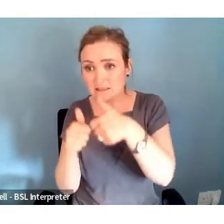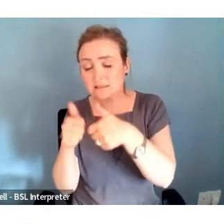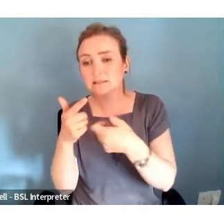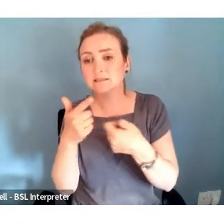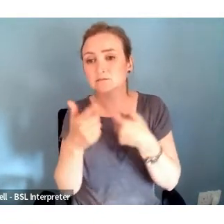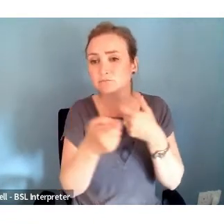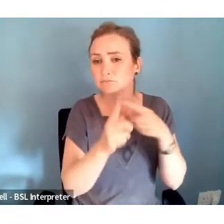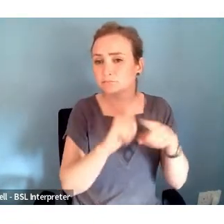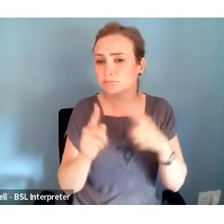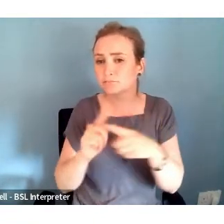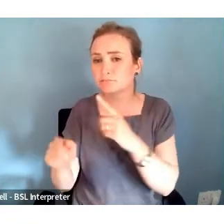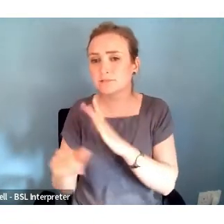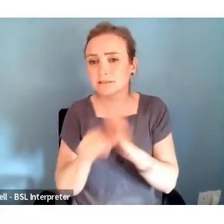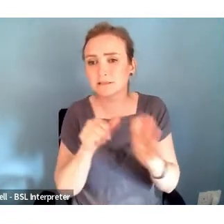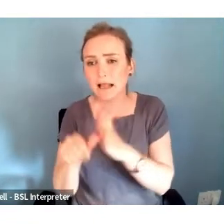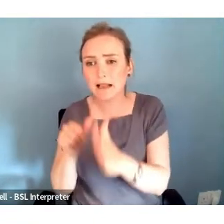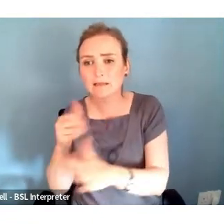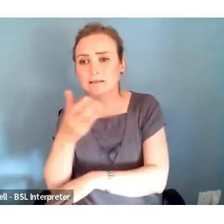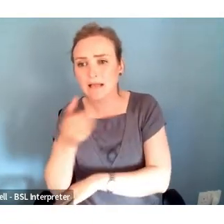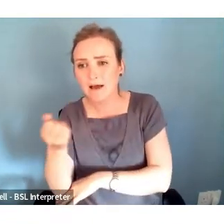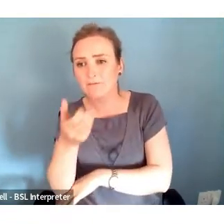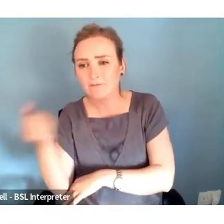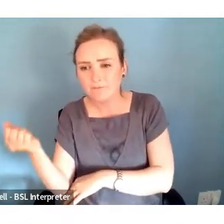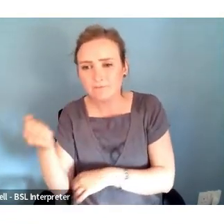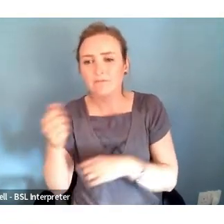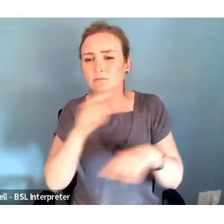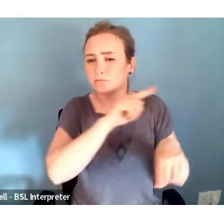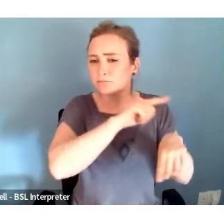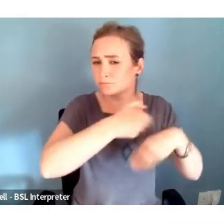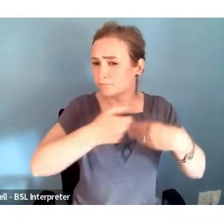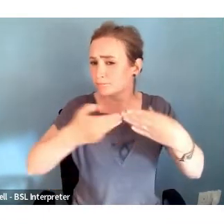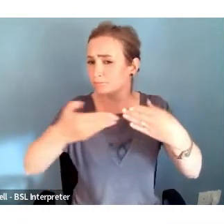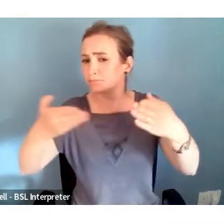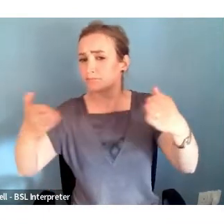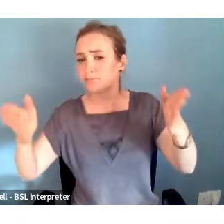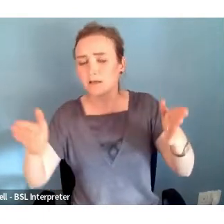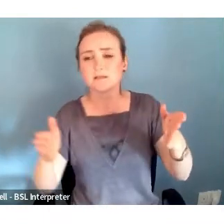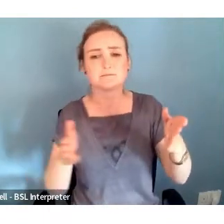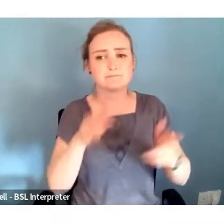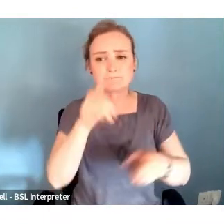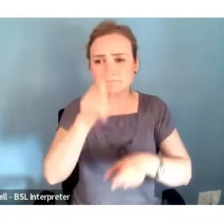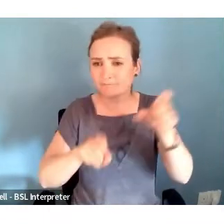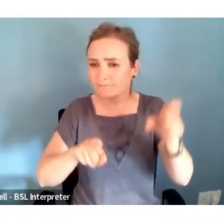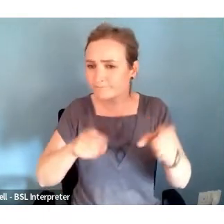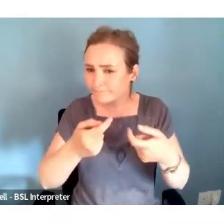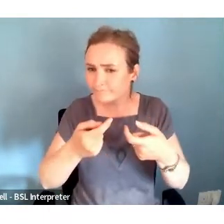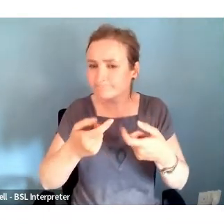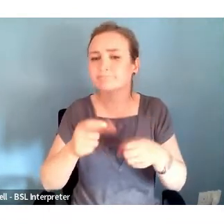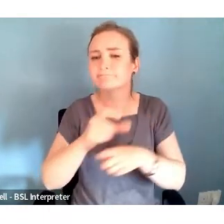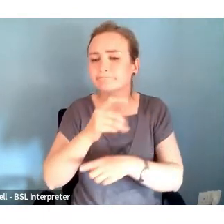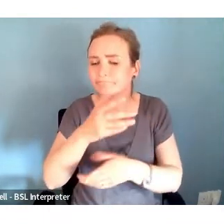diverse candidates. The candidate looking at the advert will quickly see , ah this is someplace